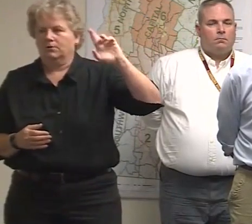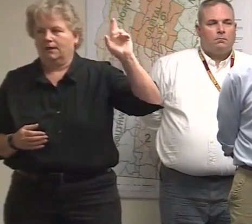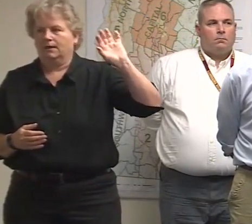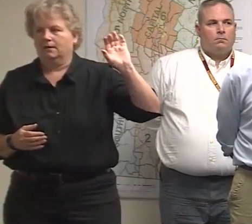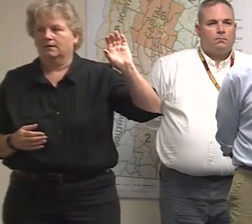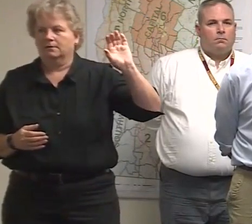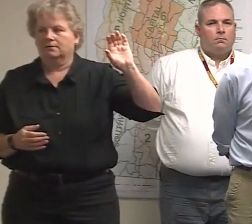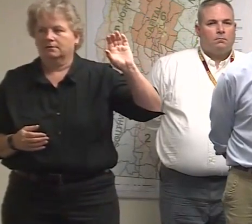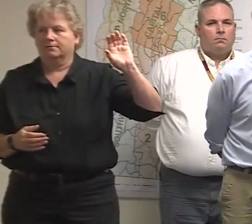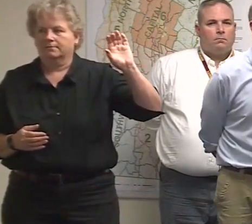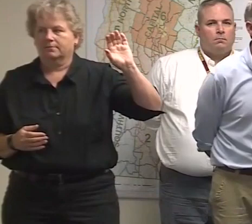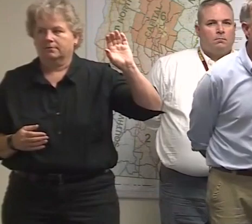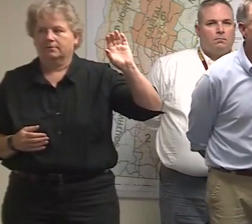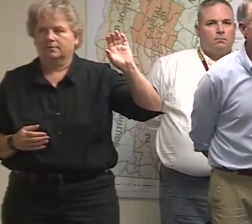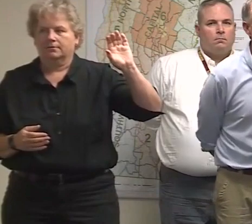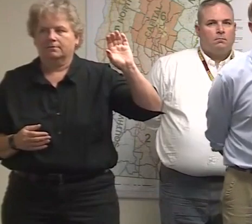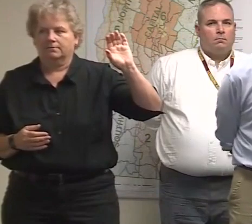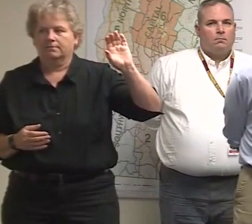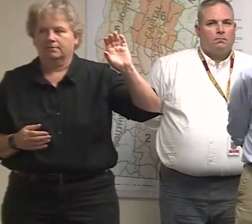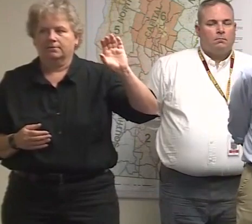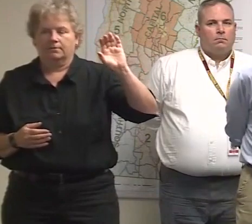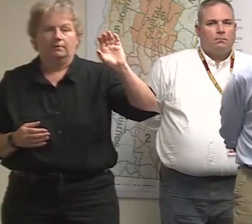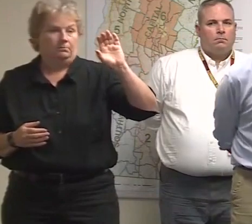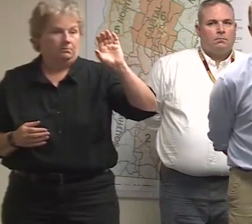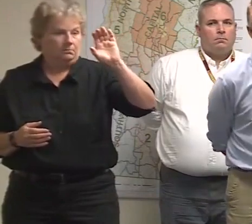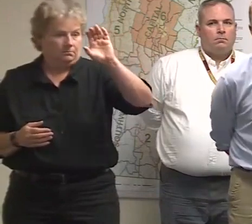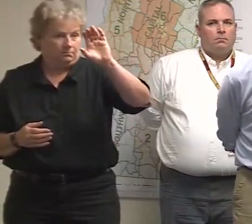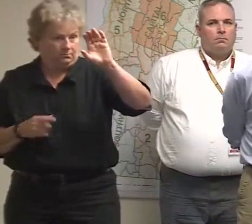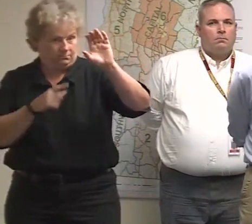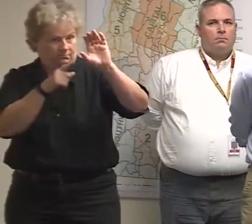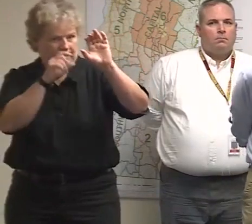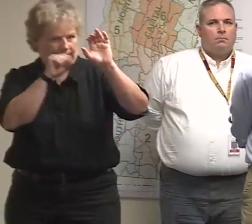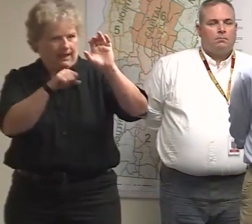AND WE CAN CERTAINLY UTILIZE PORTIONS OF THAT MONEY IF NECESSARY.